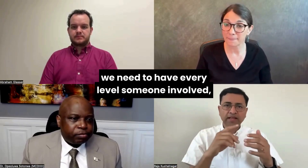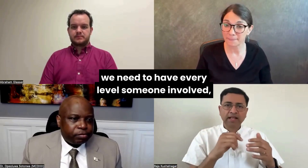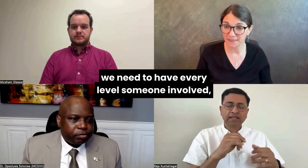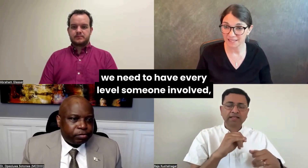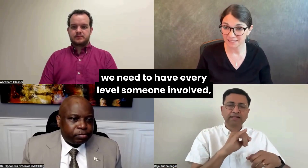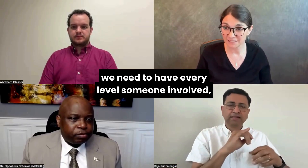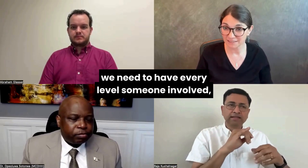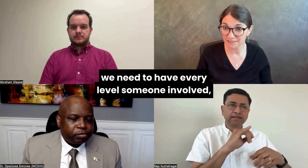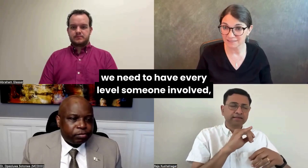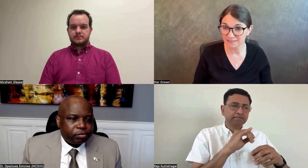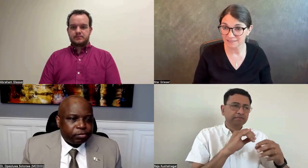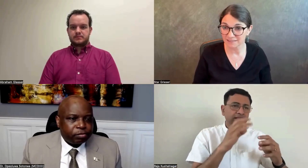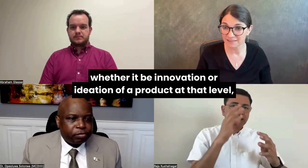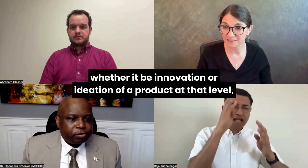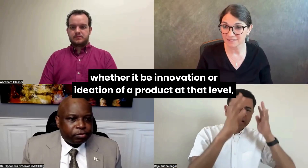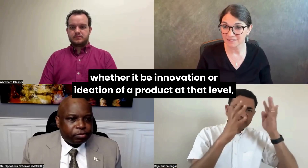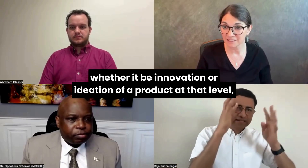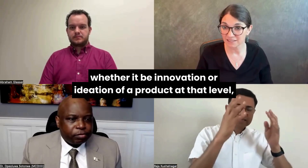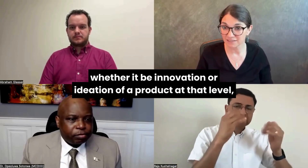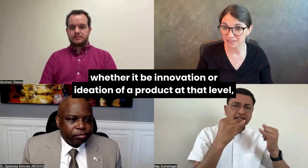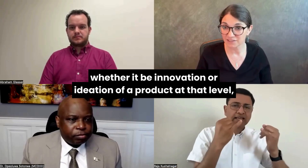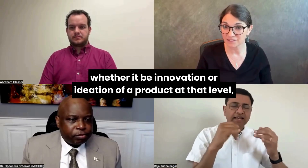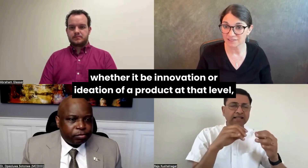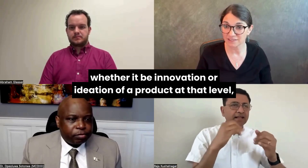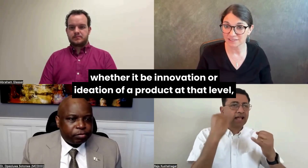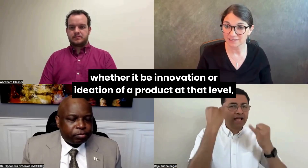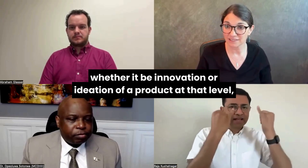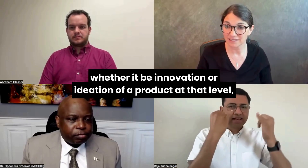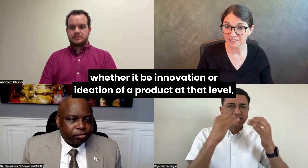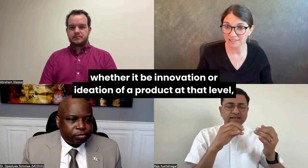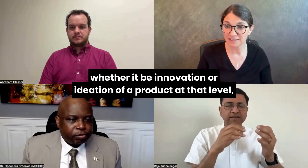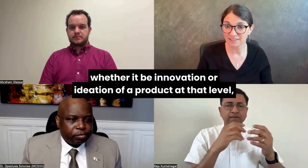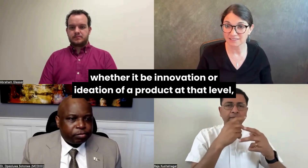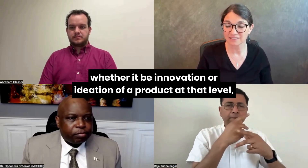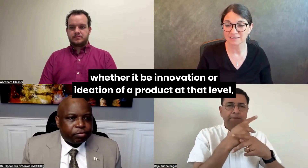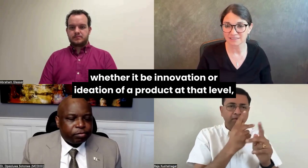whether it be innovation or ideation of a product at that level,